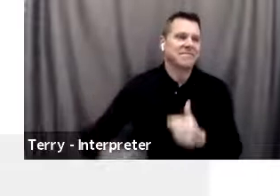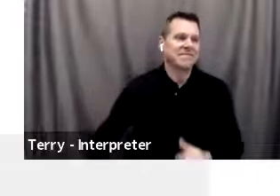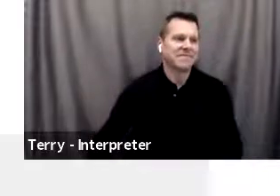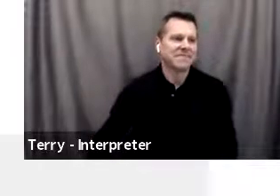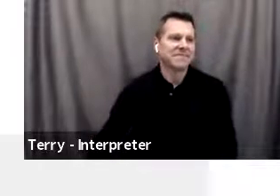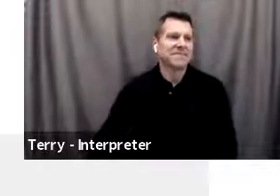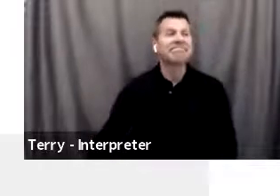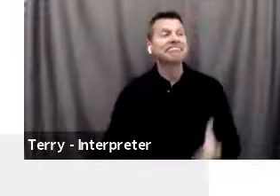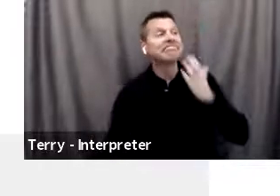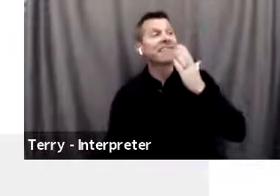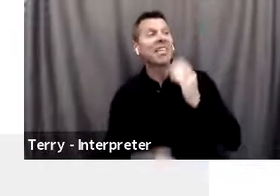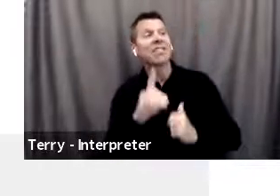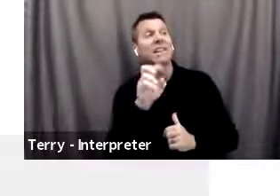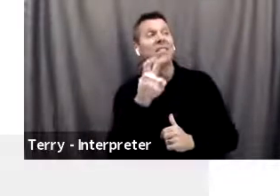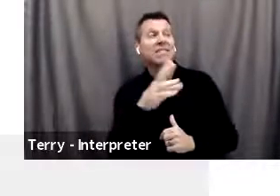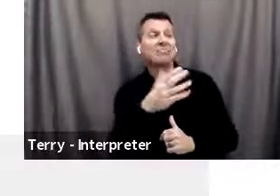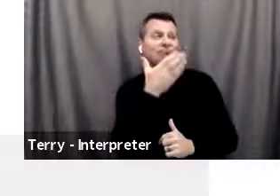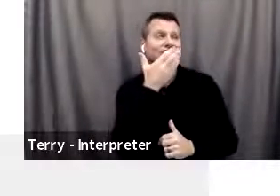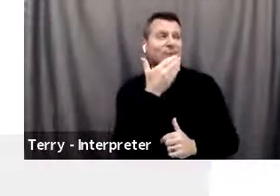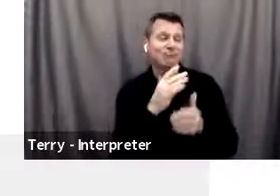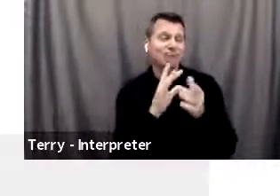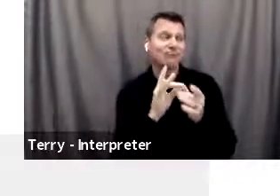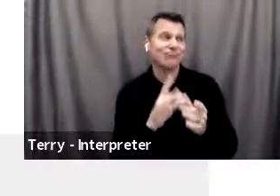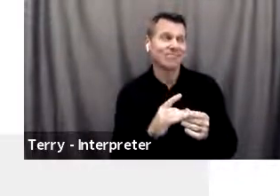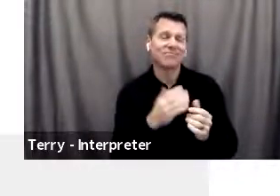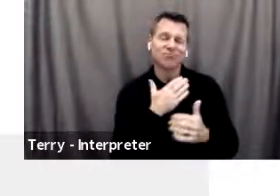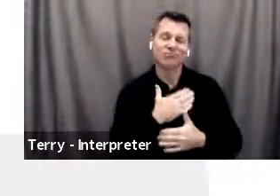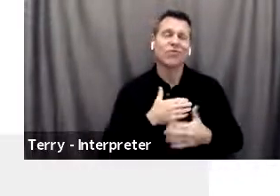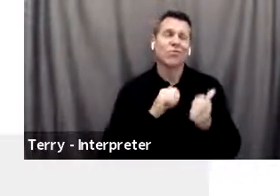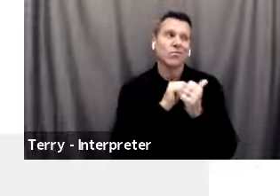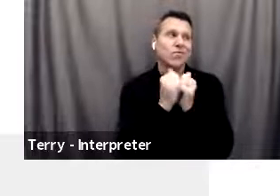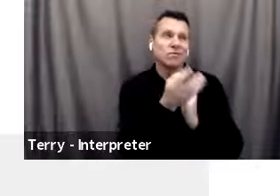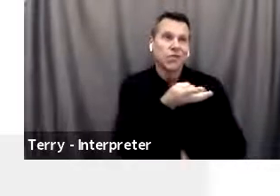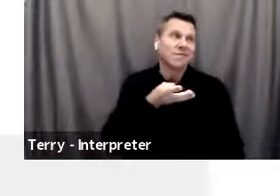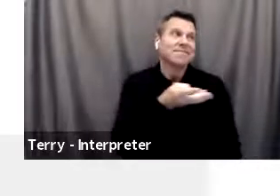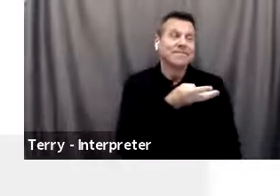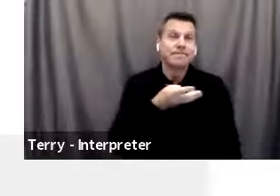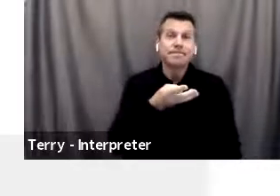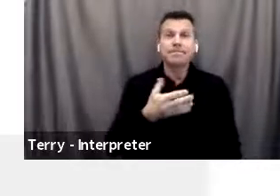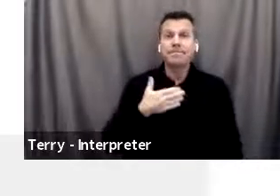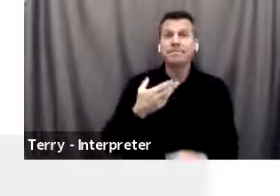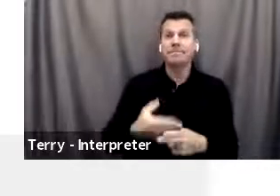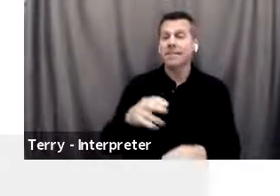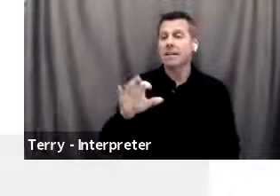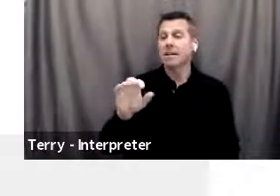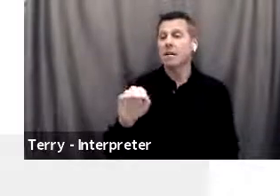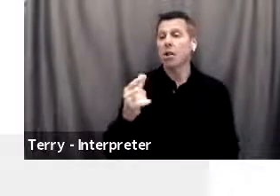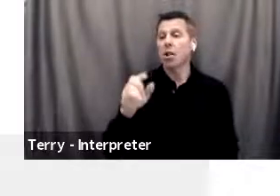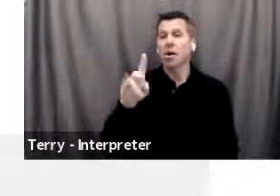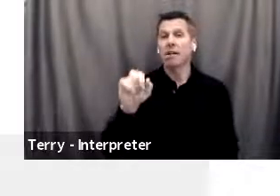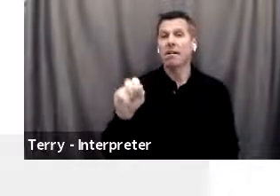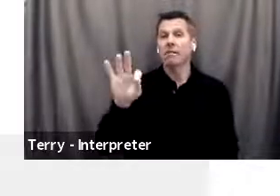Thank you, David for your kind words. It's a pleasure working with all of you. My name is Gloria Flores, and I'm the title five office